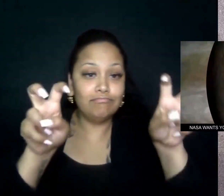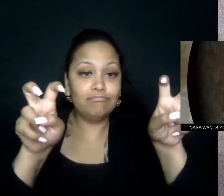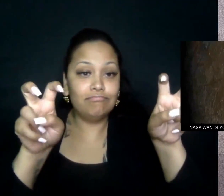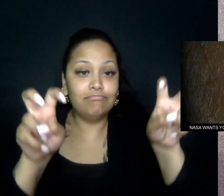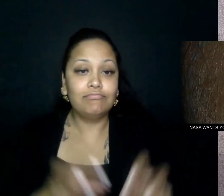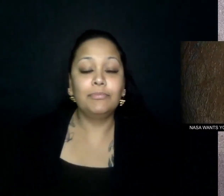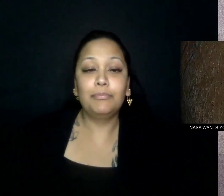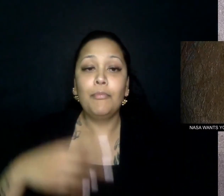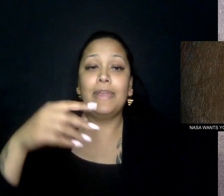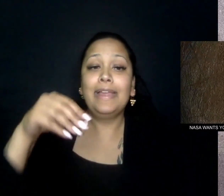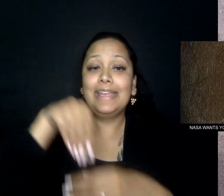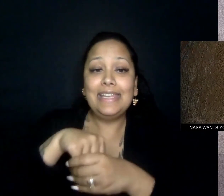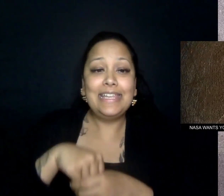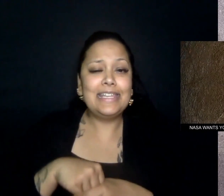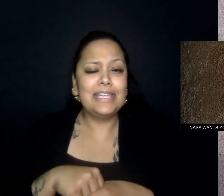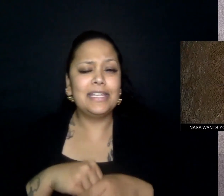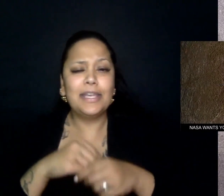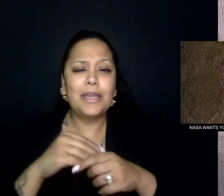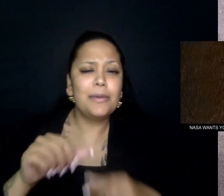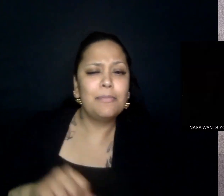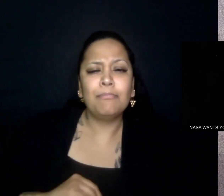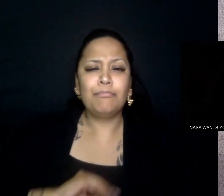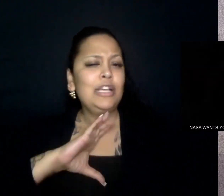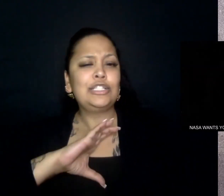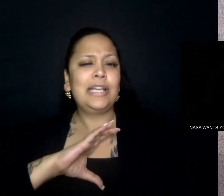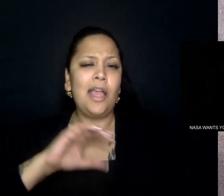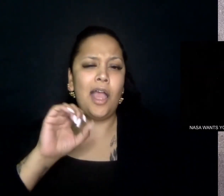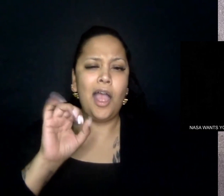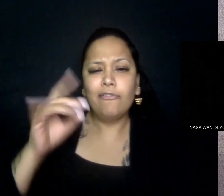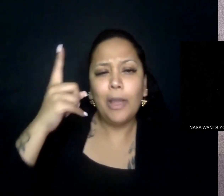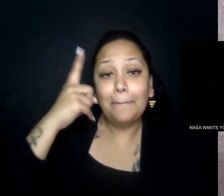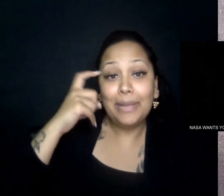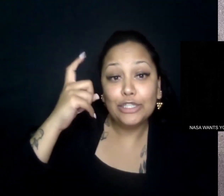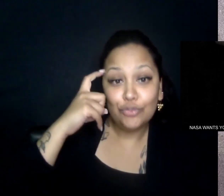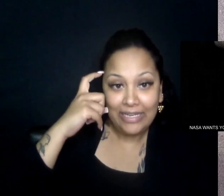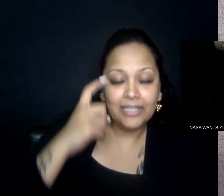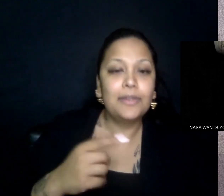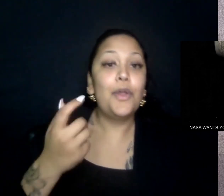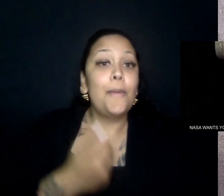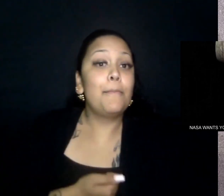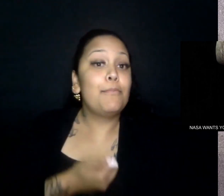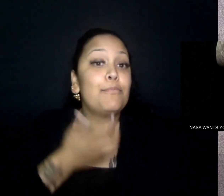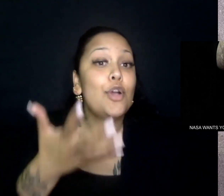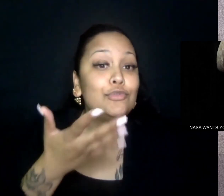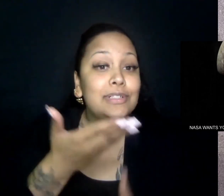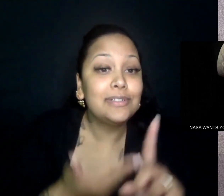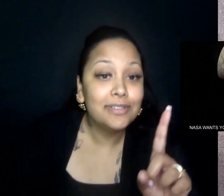The poem is entitled In Praise of Mystery, a poem for Europa.